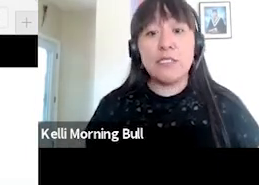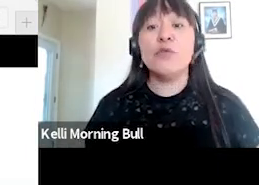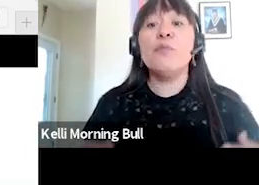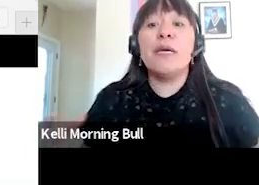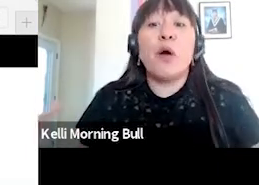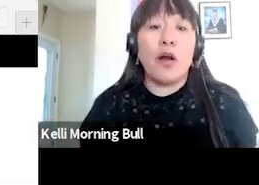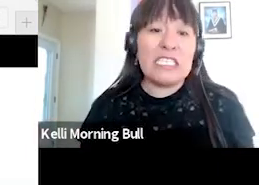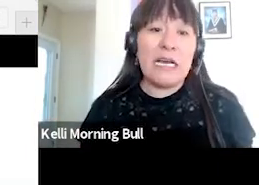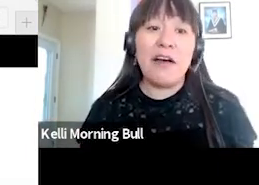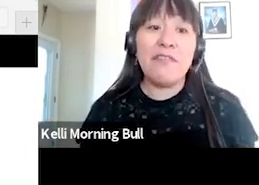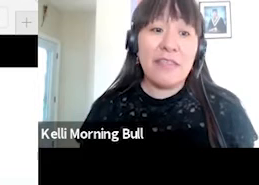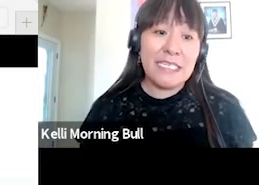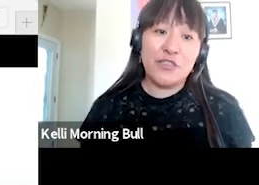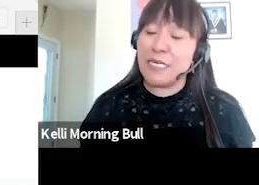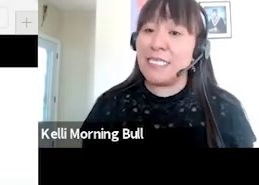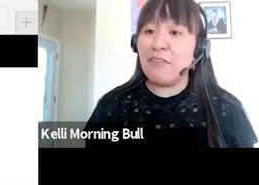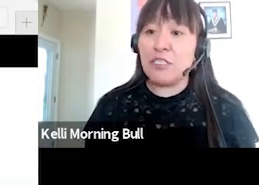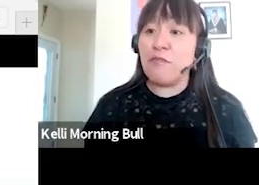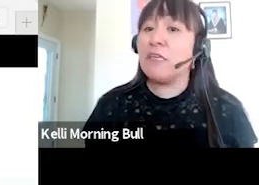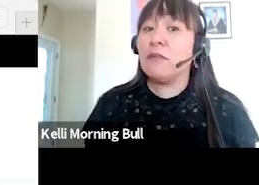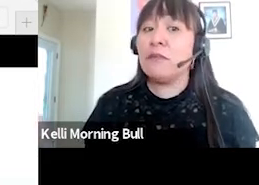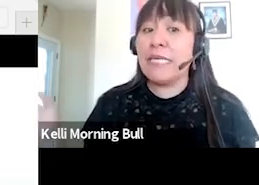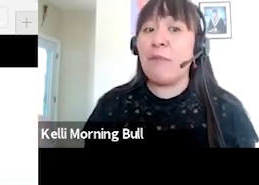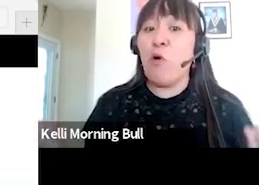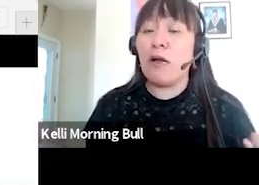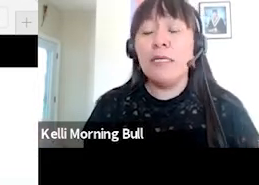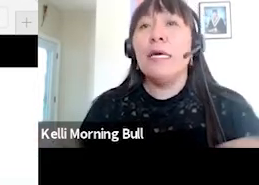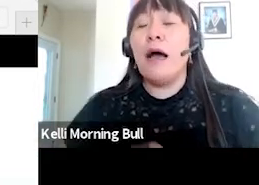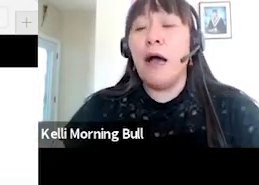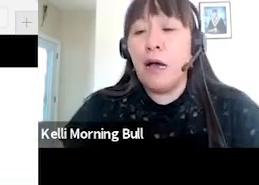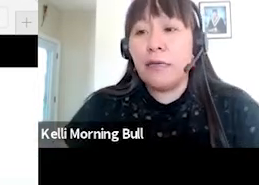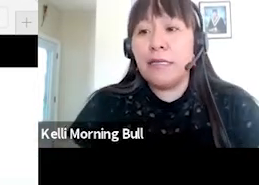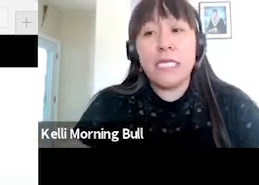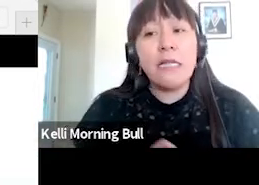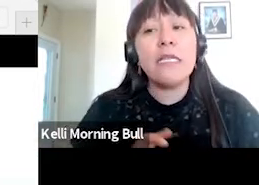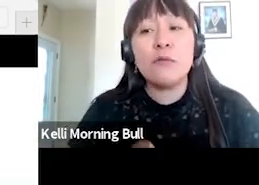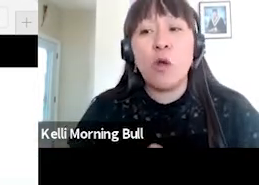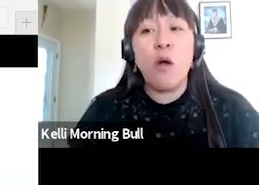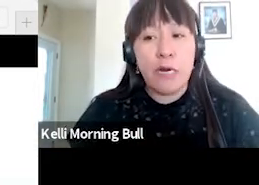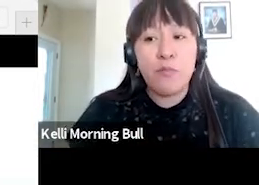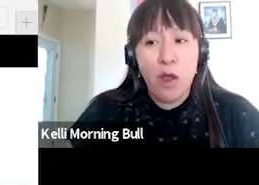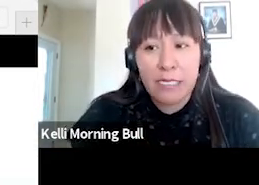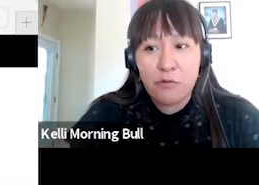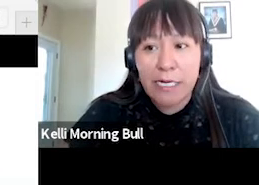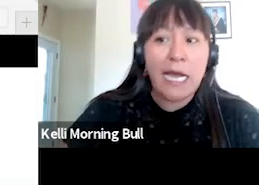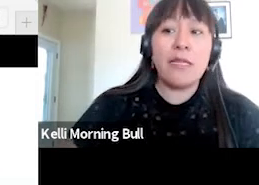to be a part of this Treaty 7 Trivial Game Walk. The title is a work in progress right now. That's